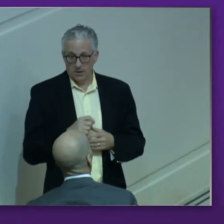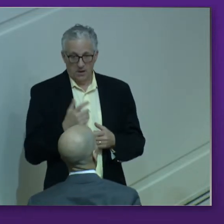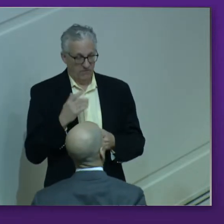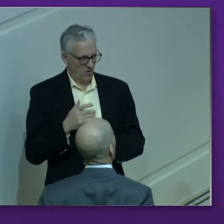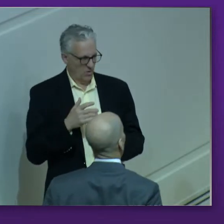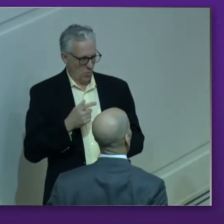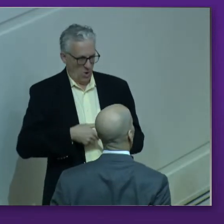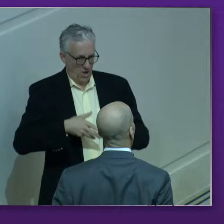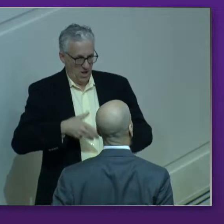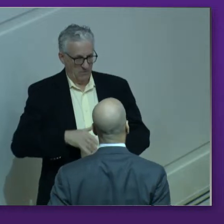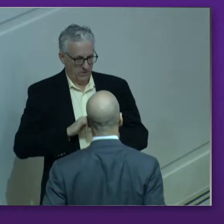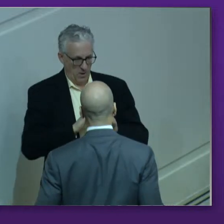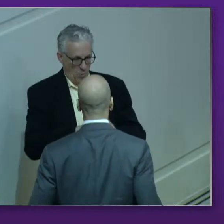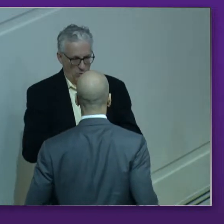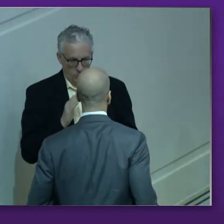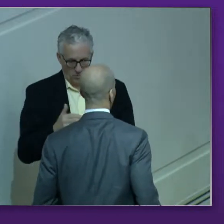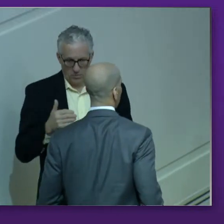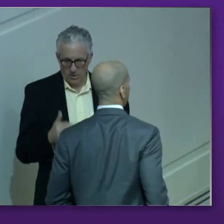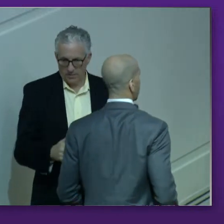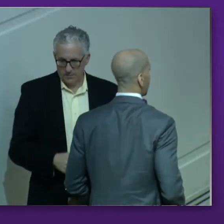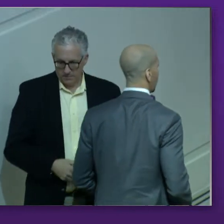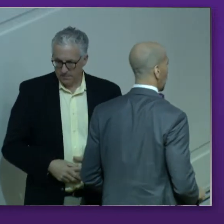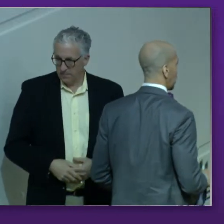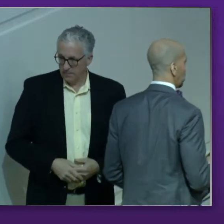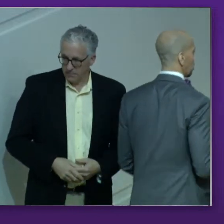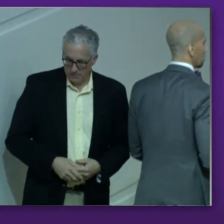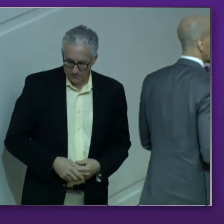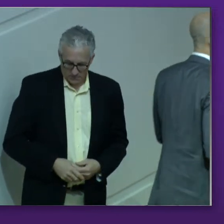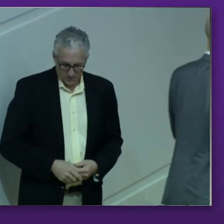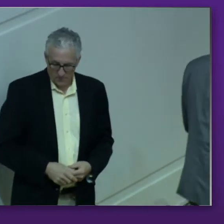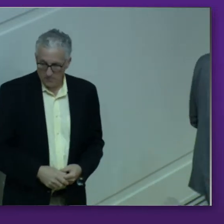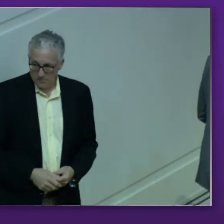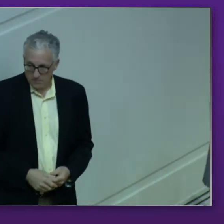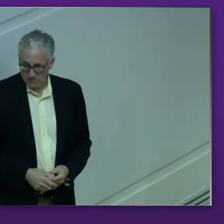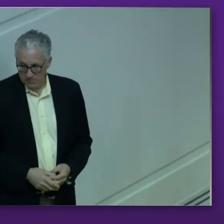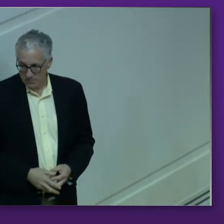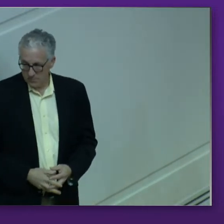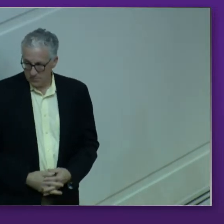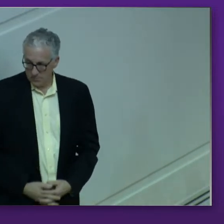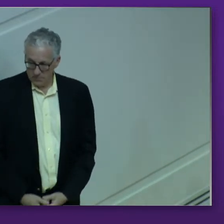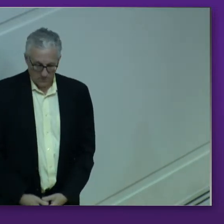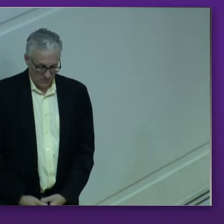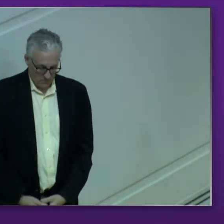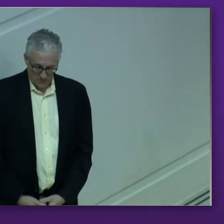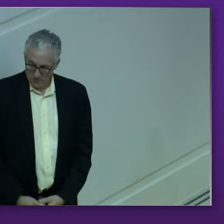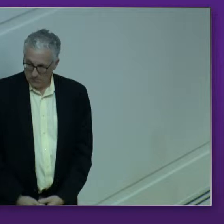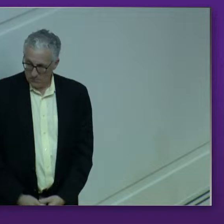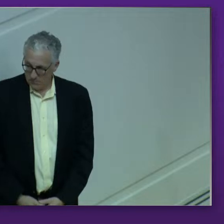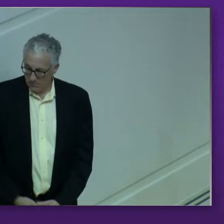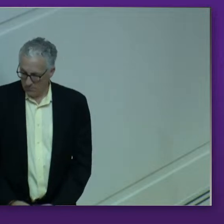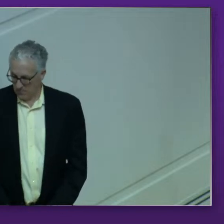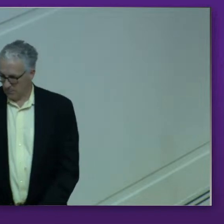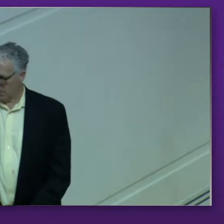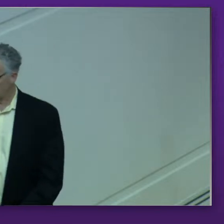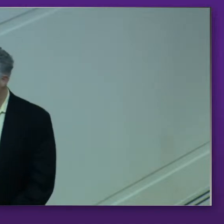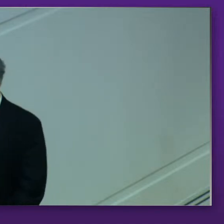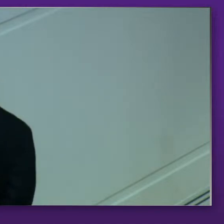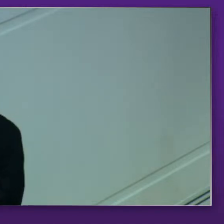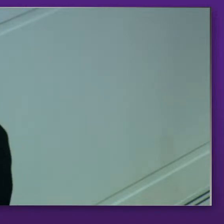PLEASE WELCOME. [LISTING NAMES] TO PRESENT THE